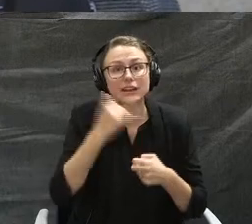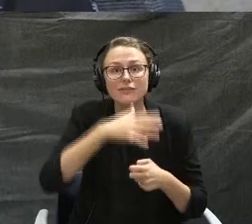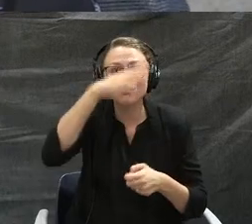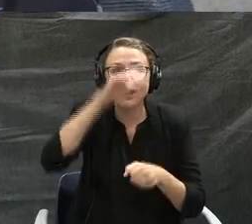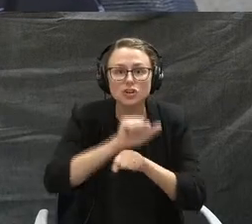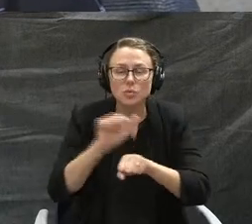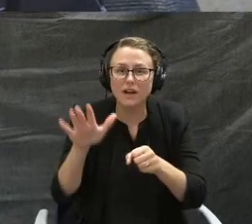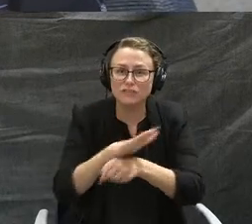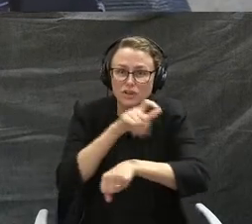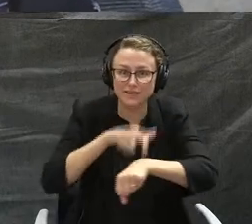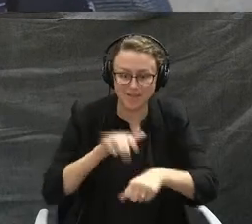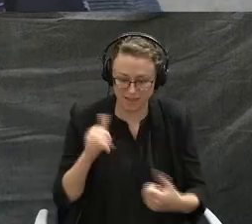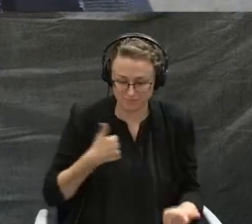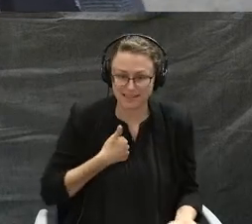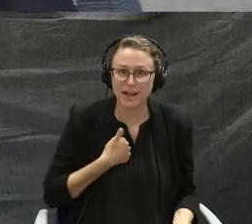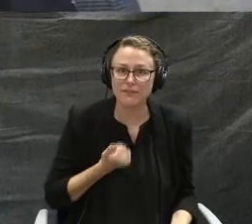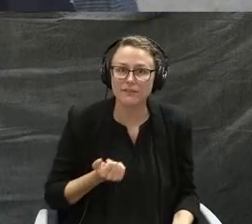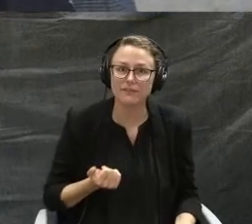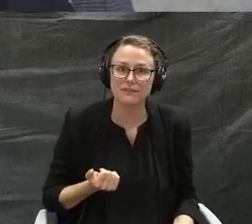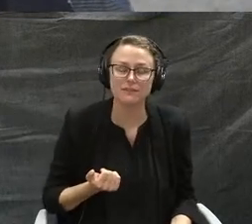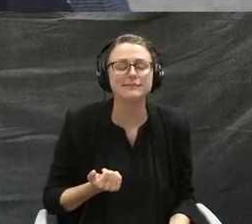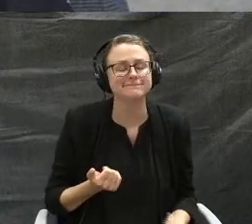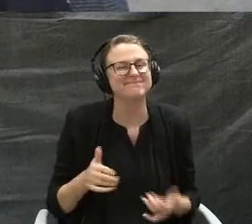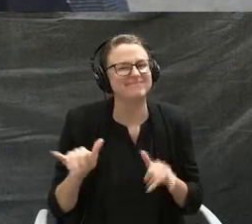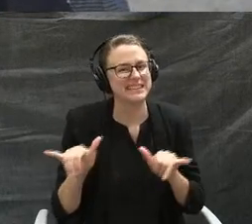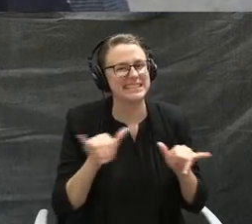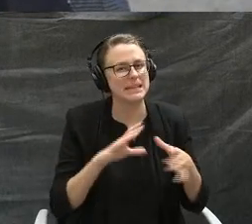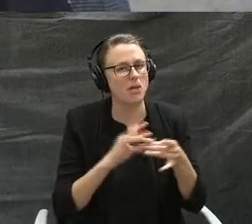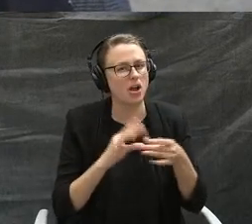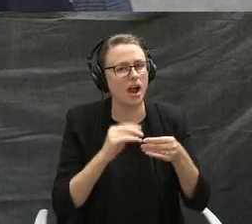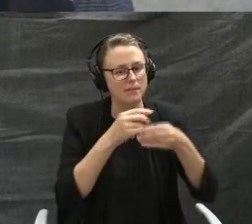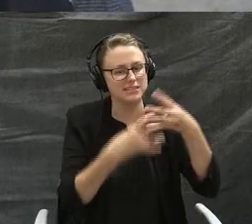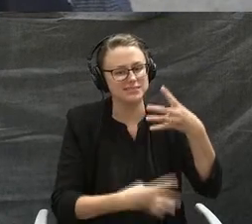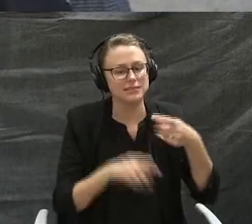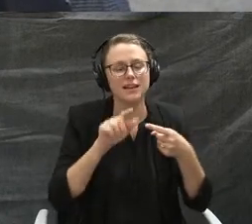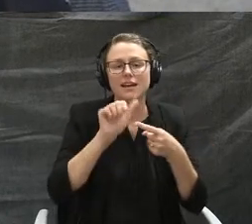like myself. Similar comments were submitted by Anita